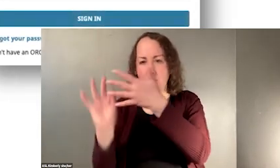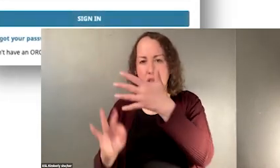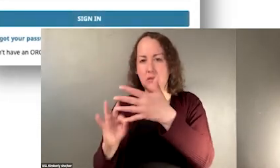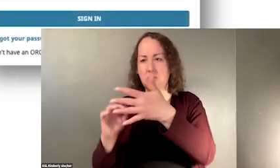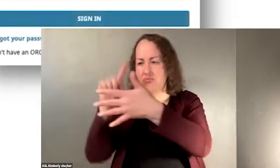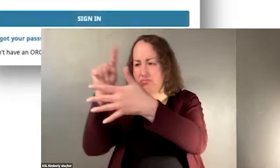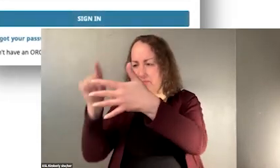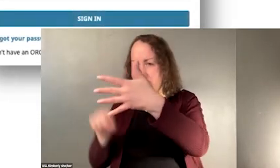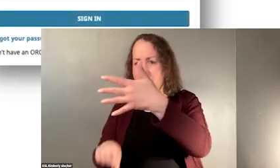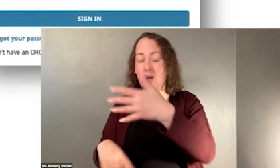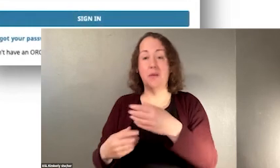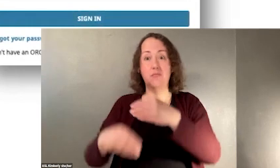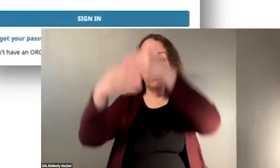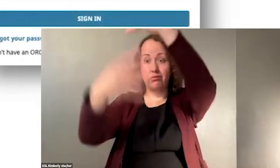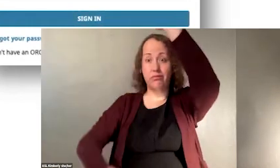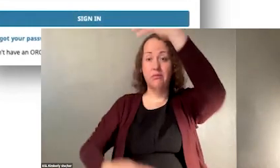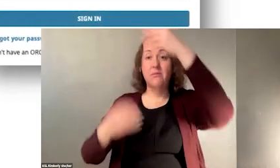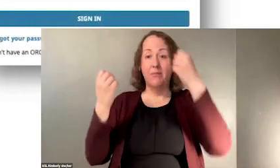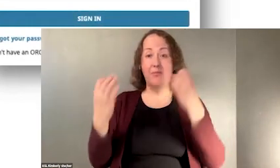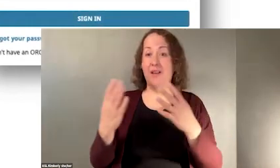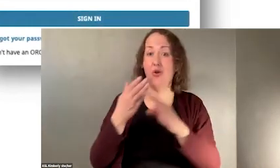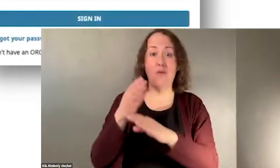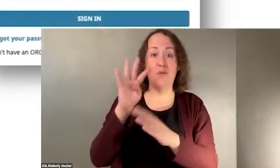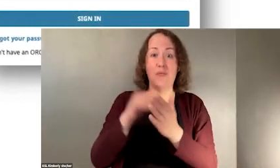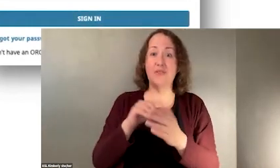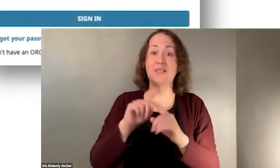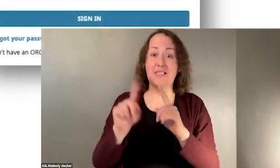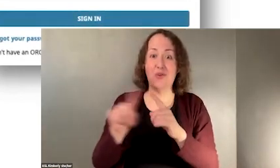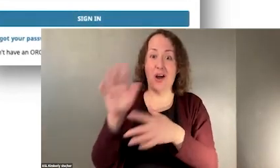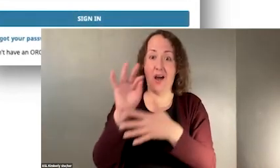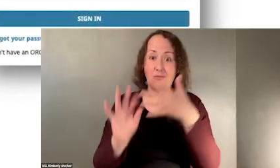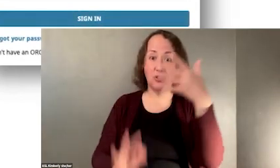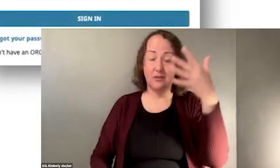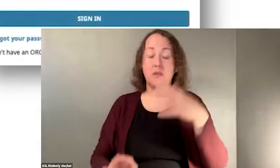It is a vast list of more than four thousand different options. You can start searching for ORCID.